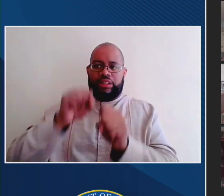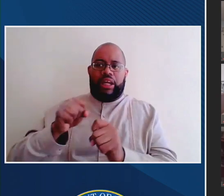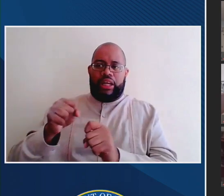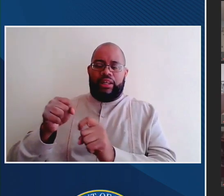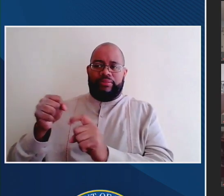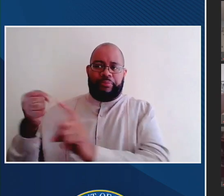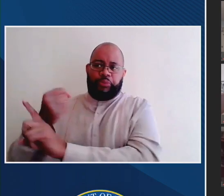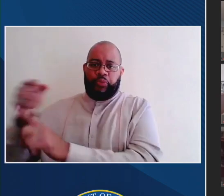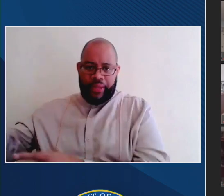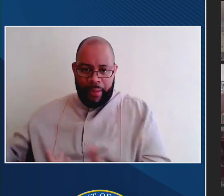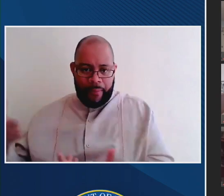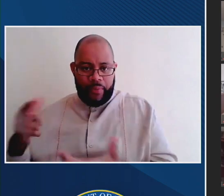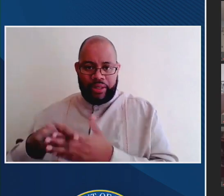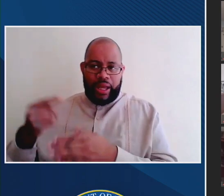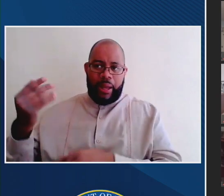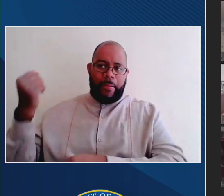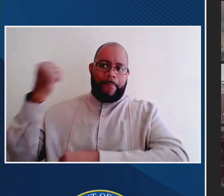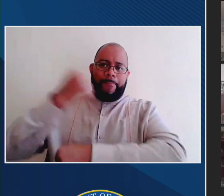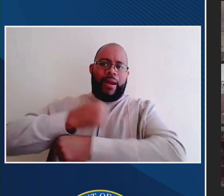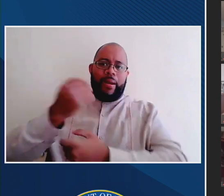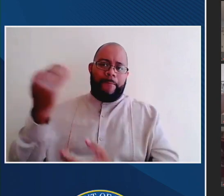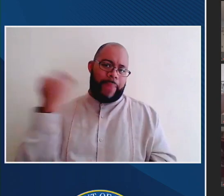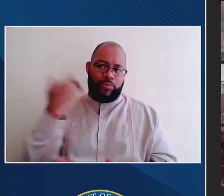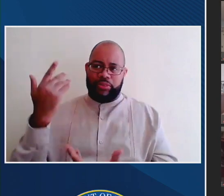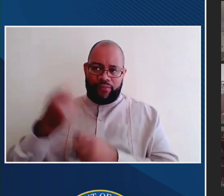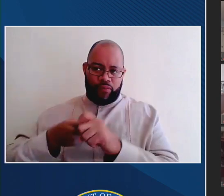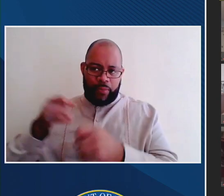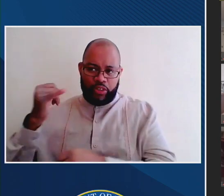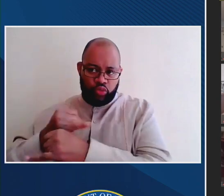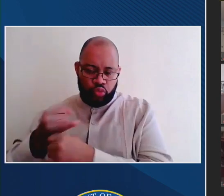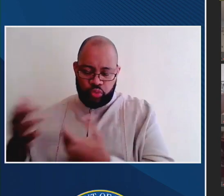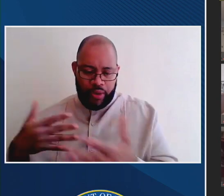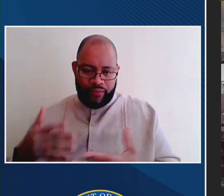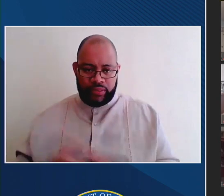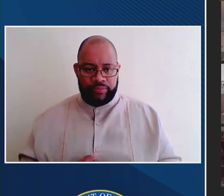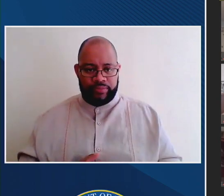bankruptcy receiver or whatever? That's another very good question.